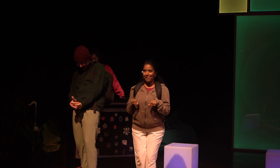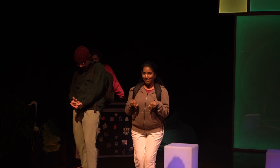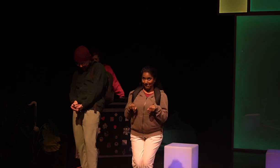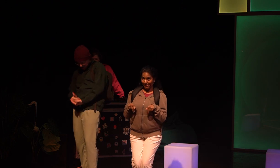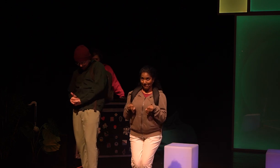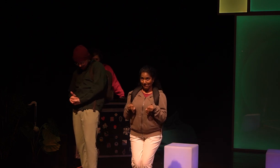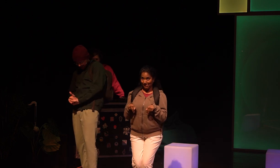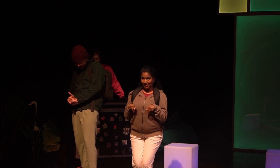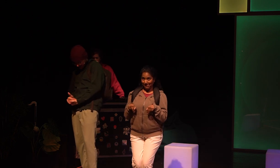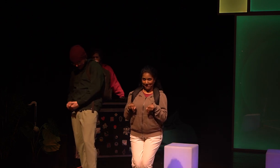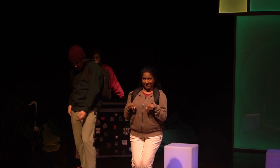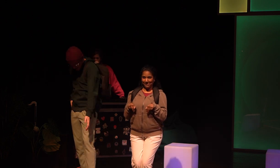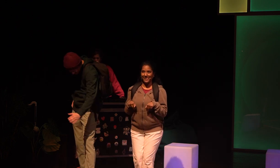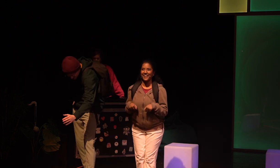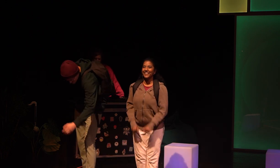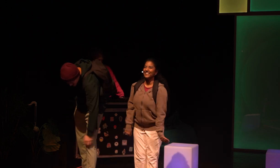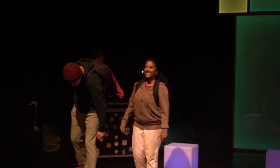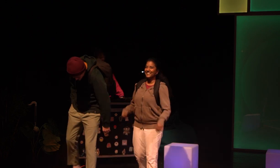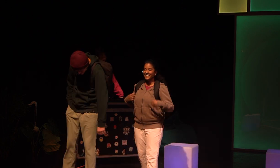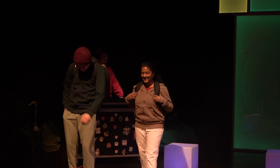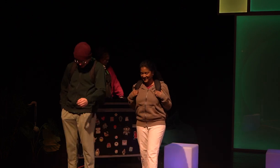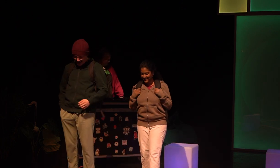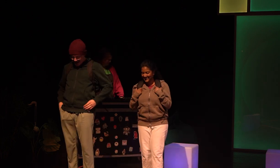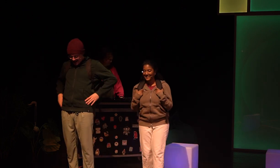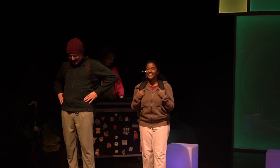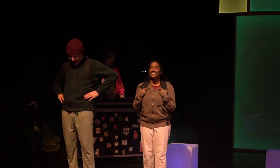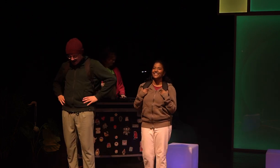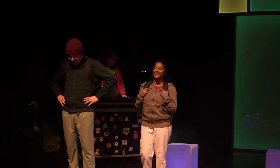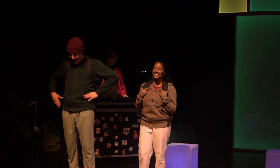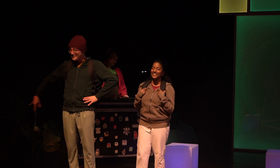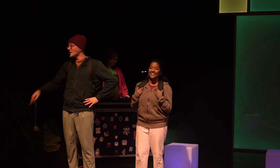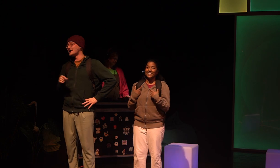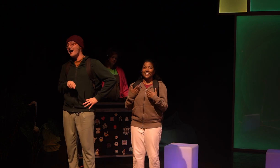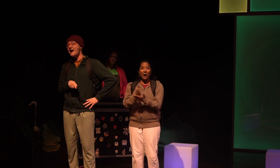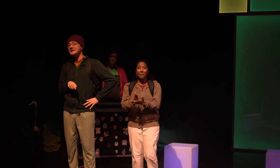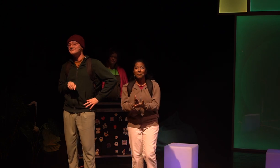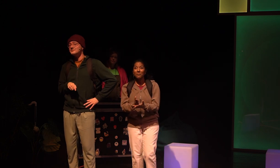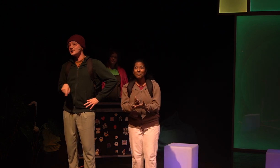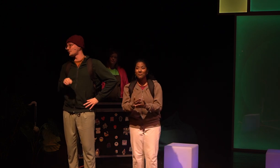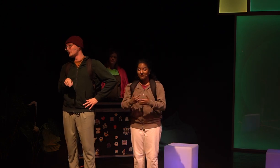[ GARY WHIMPERS ] That's it mate. And I'm not going to lie, it hasn't